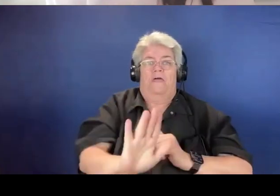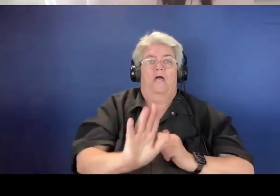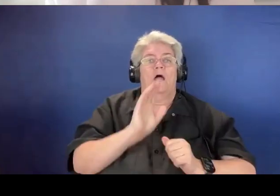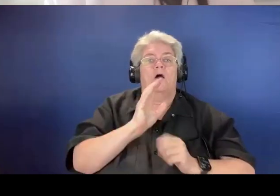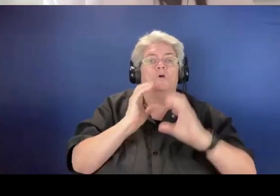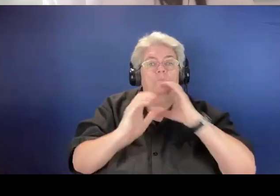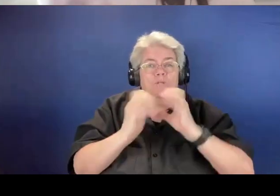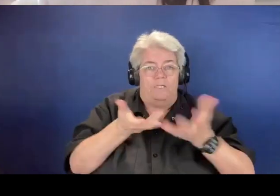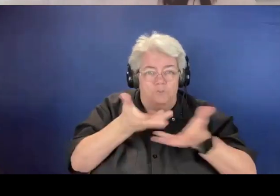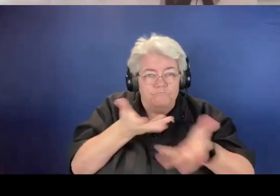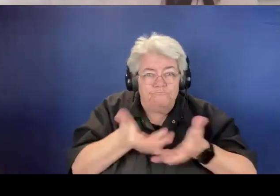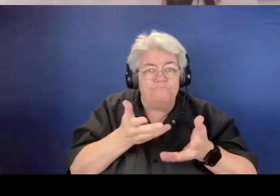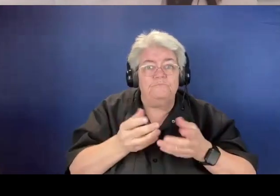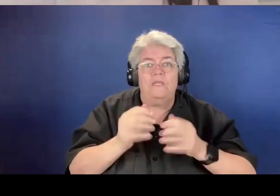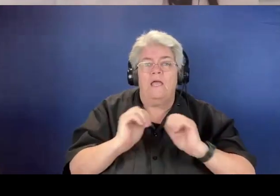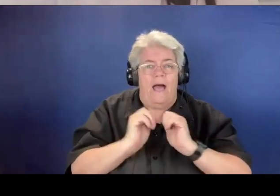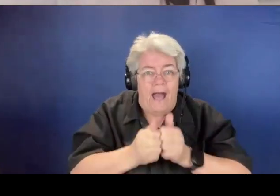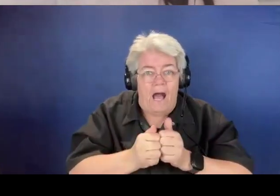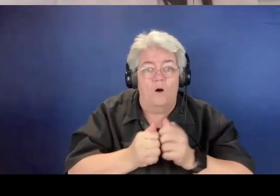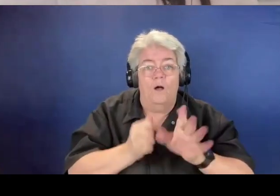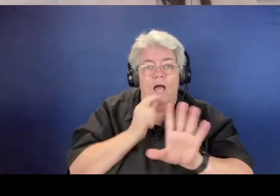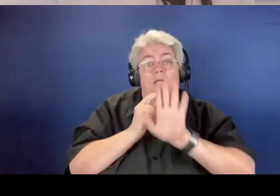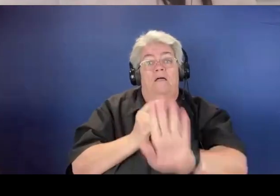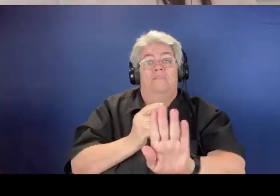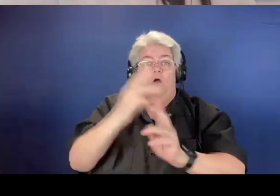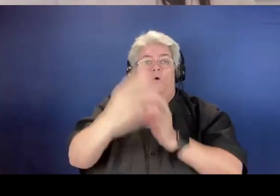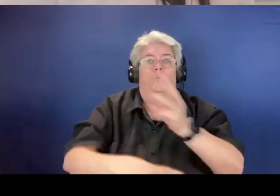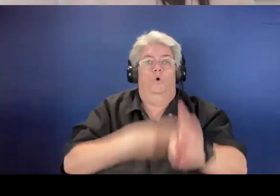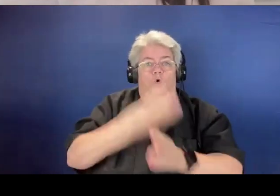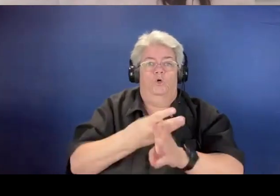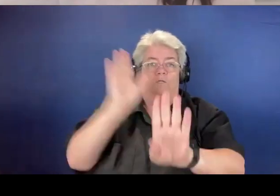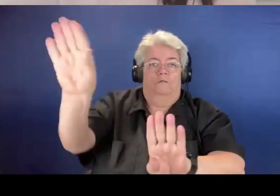biggest takeaway is looking at what the child can do.